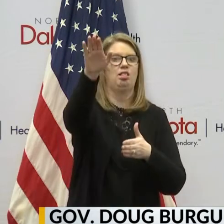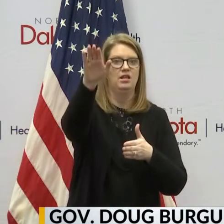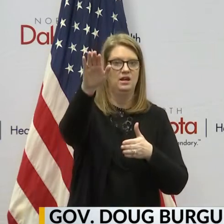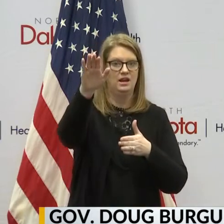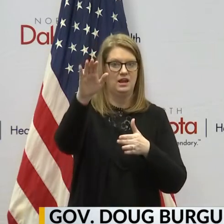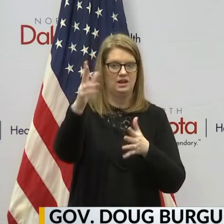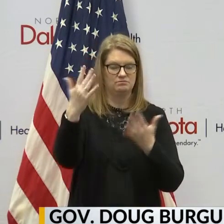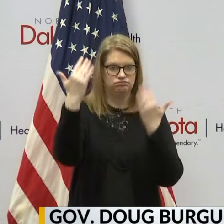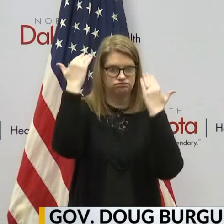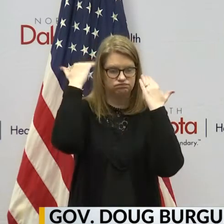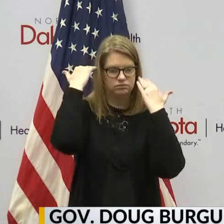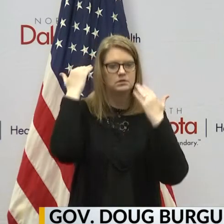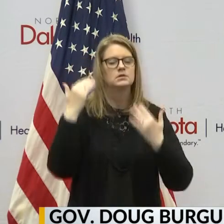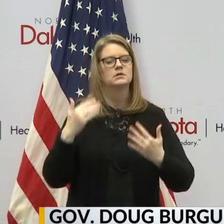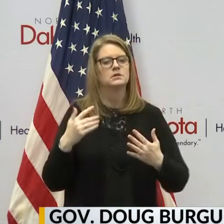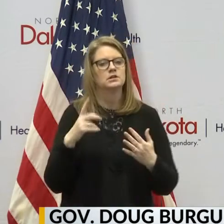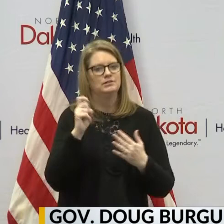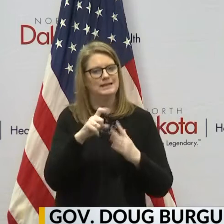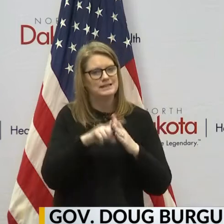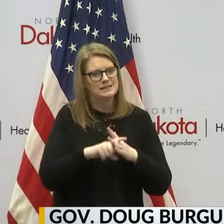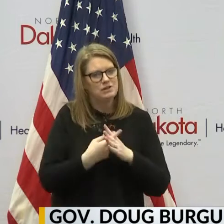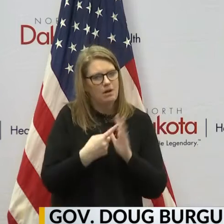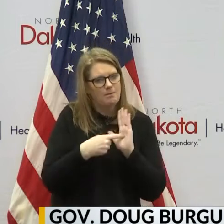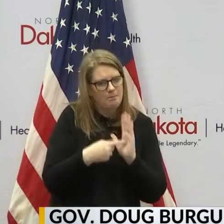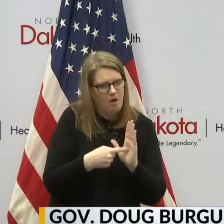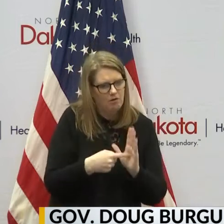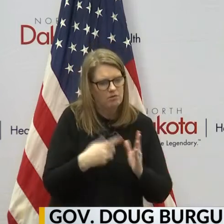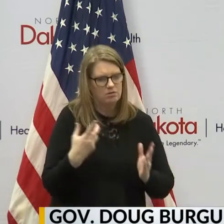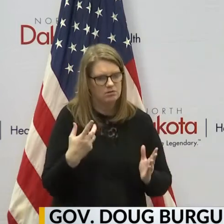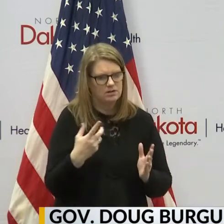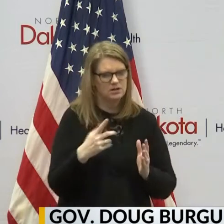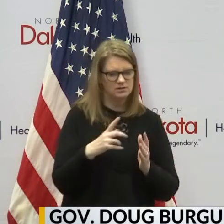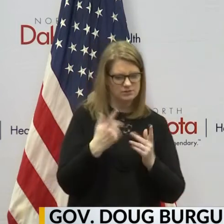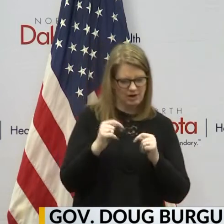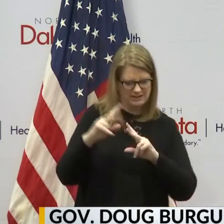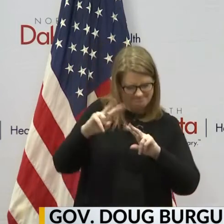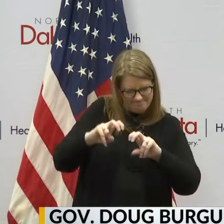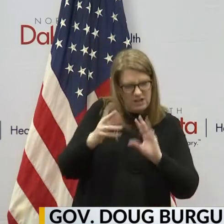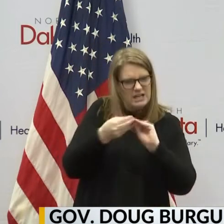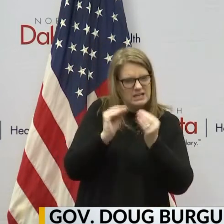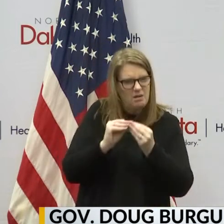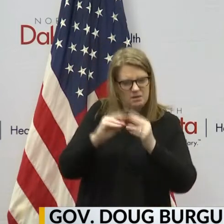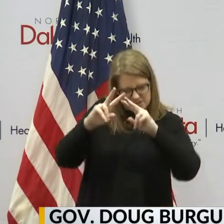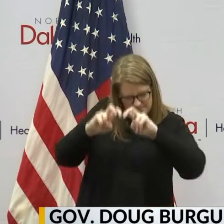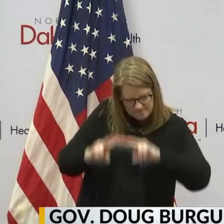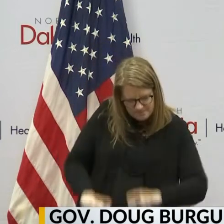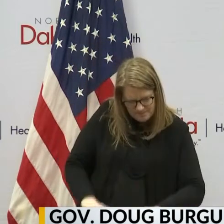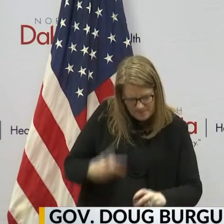HERE IN THE MIDDLE. THE FIRST THING BEFORE YOU START PLANNING FOR THE HOSPITAL